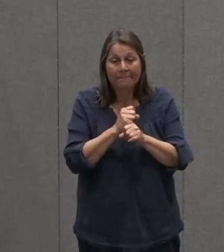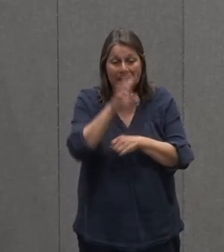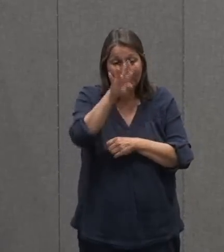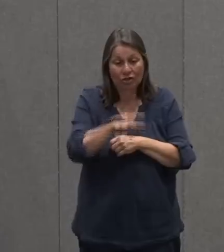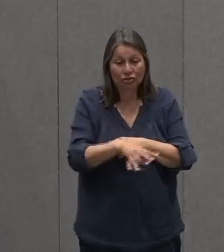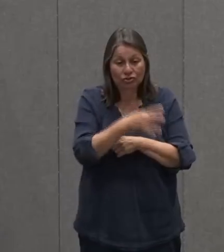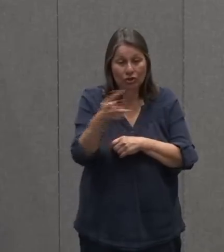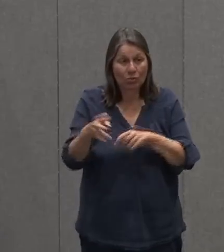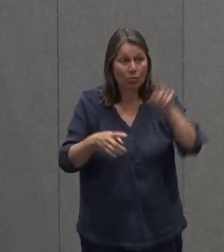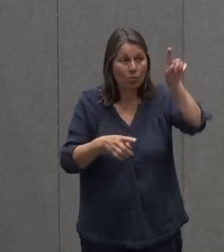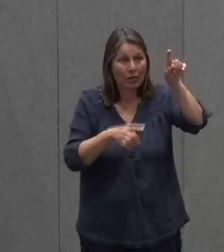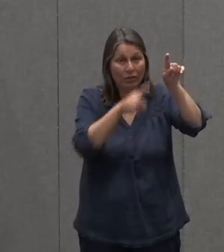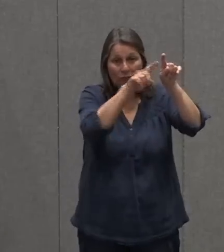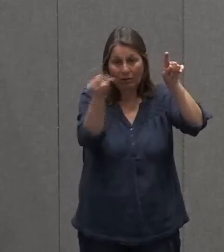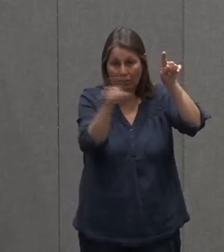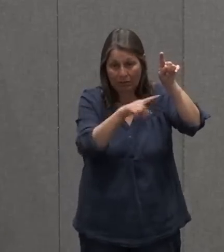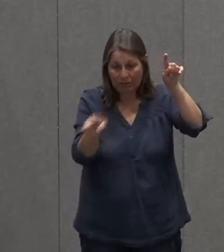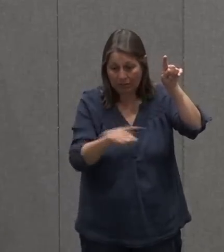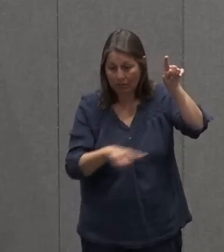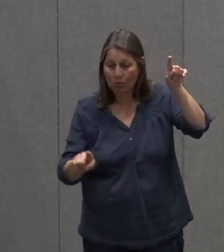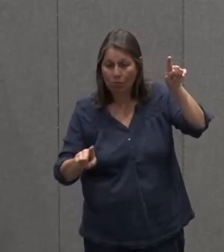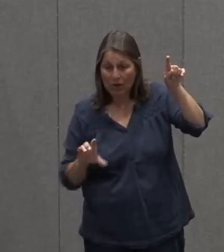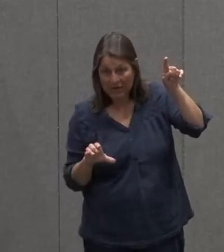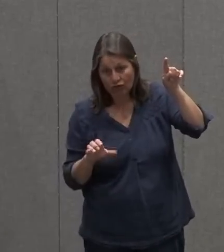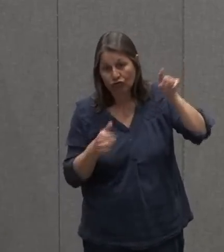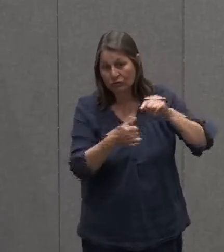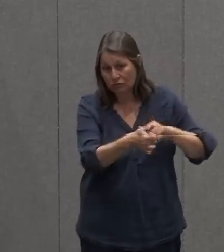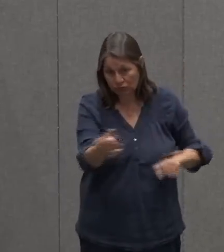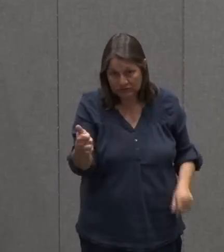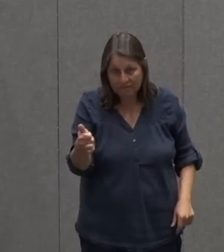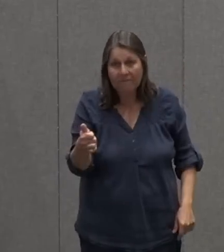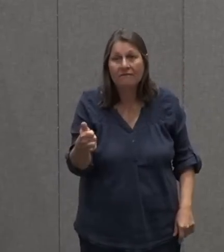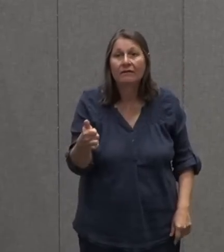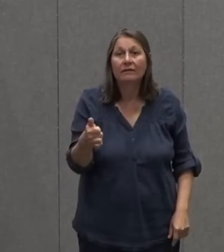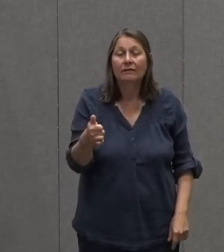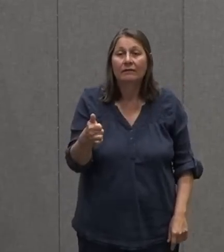It would be a very simple way to do that. You would wanna make sure you have your